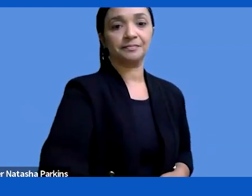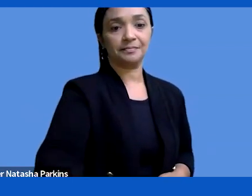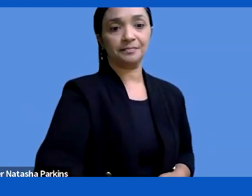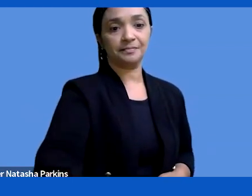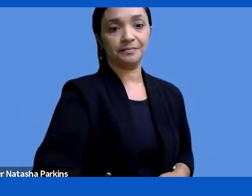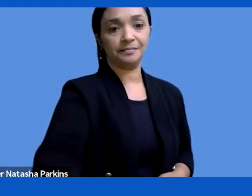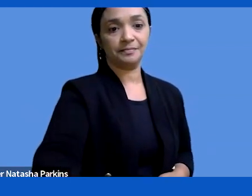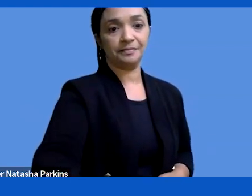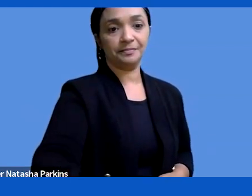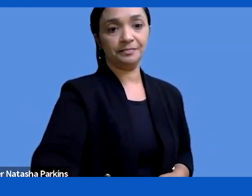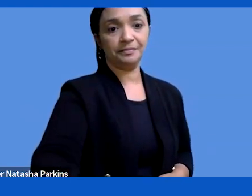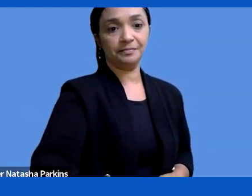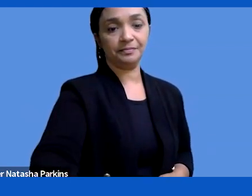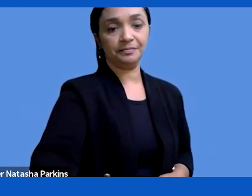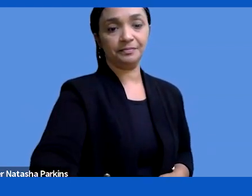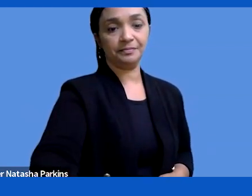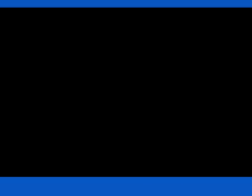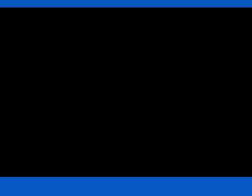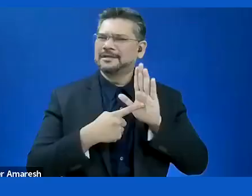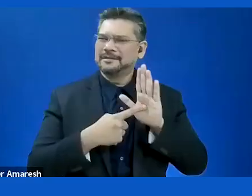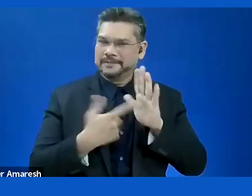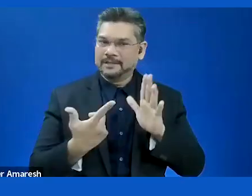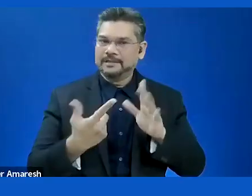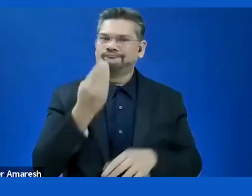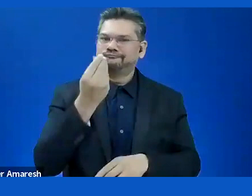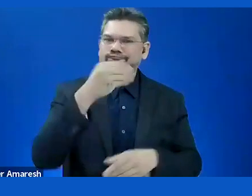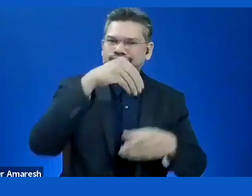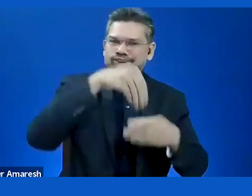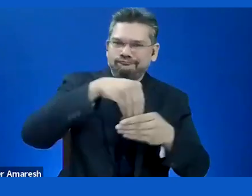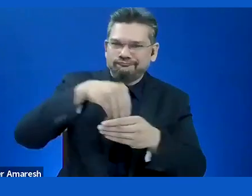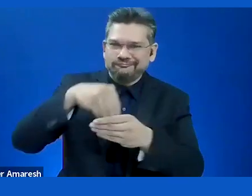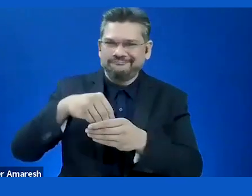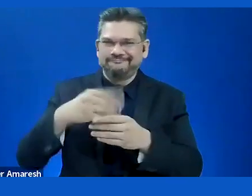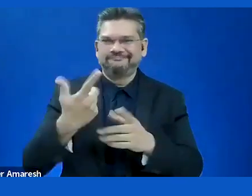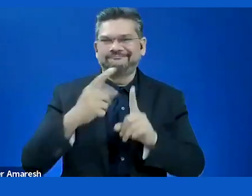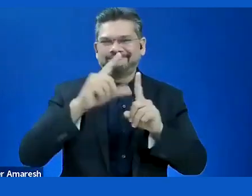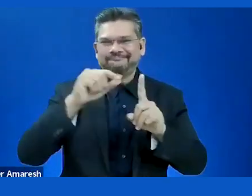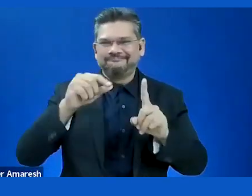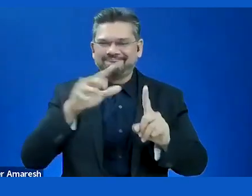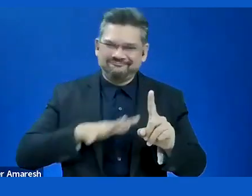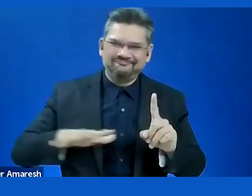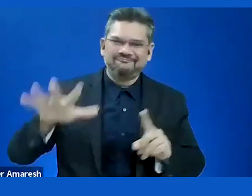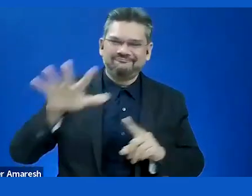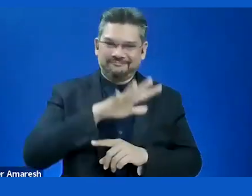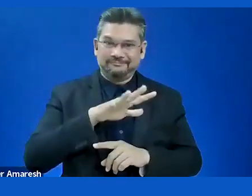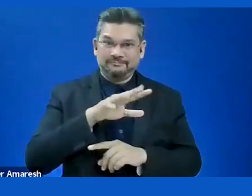investments in digital overall. In the State of the Union address last week, the President of